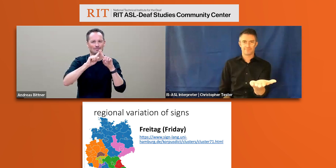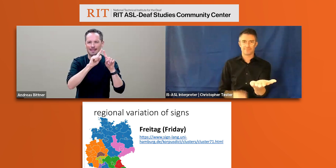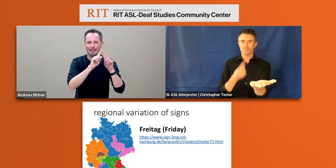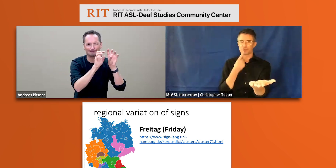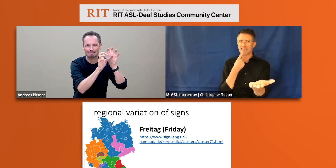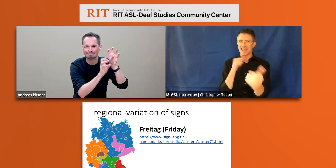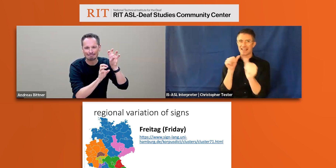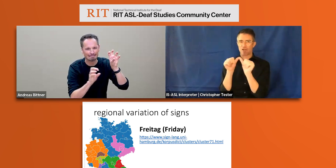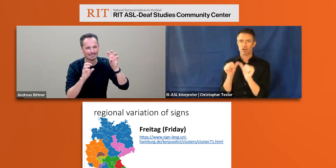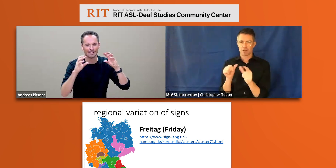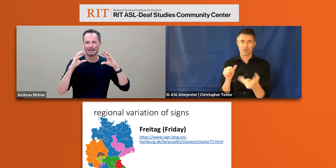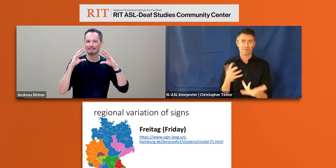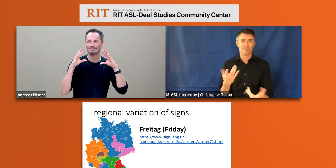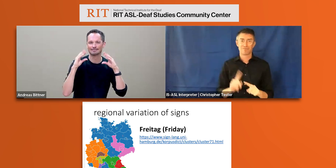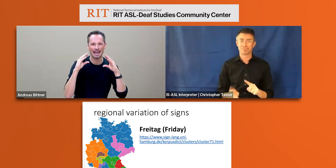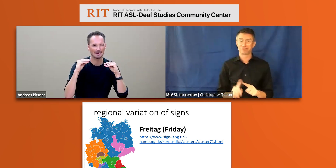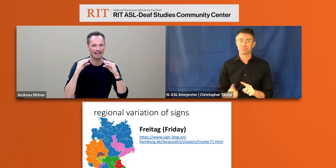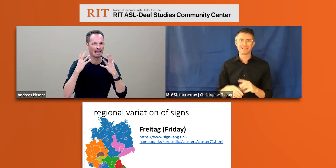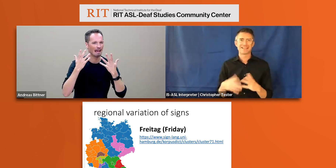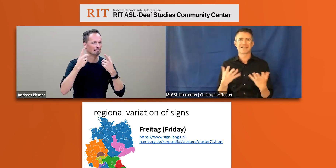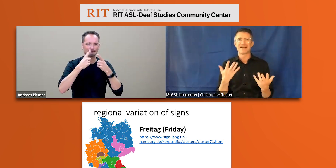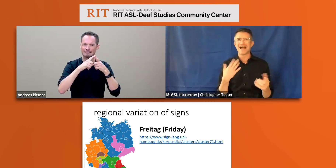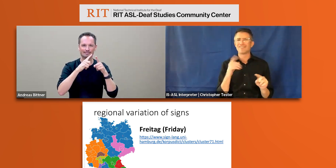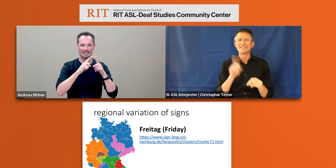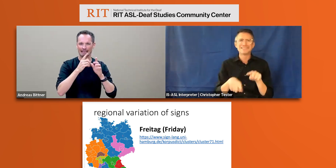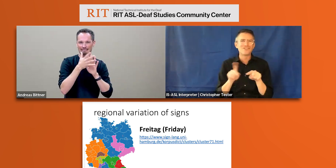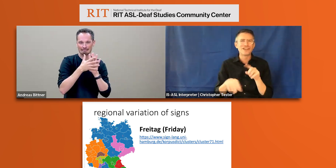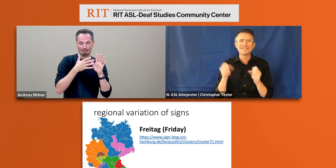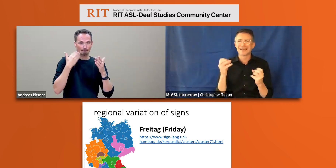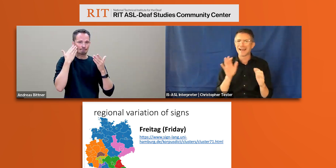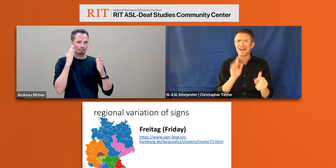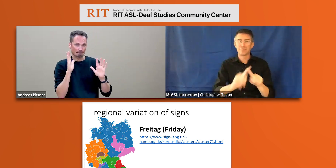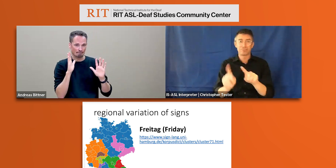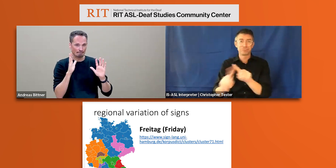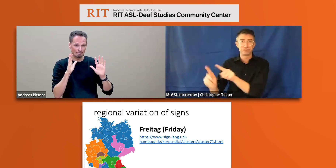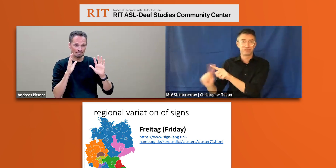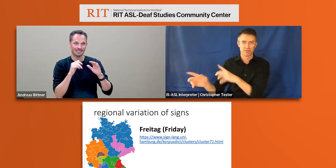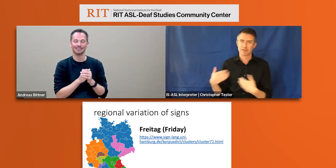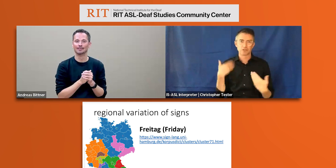And then there's a red area that signs it differently.